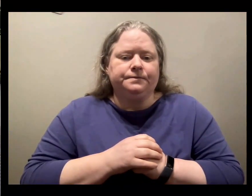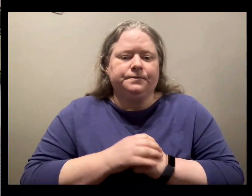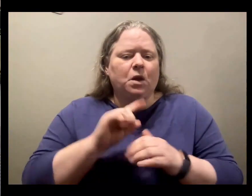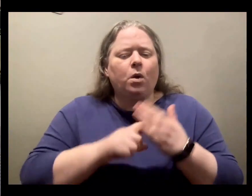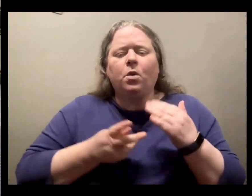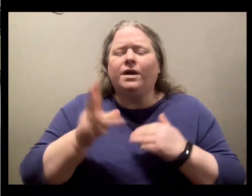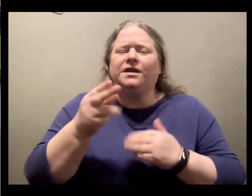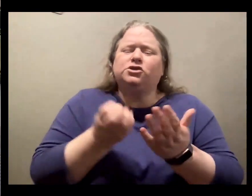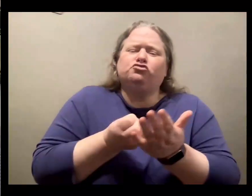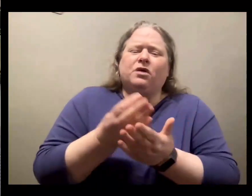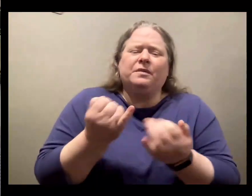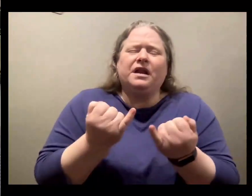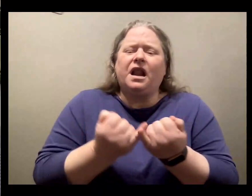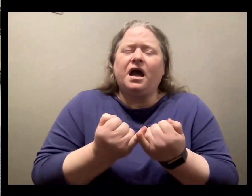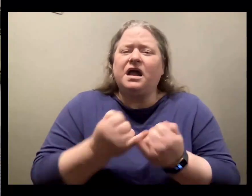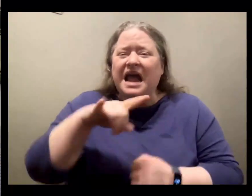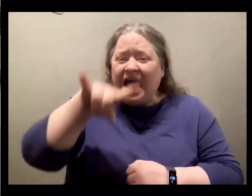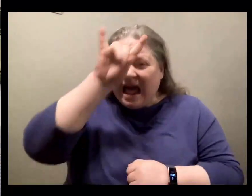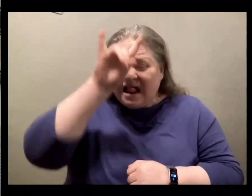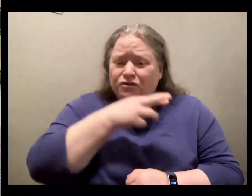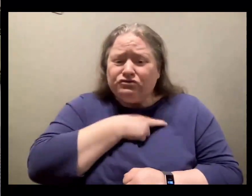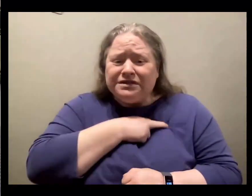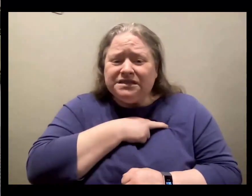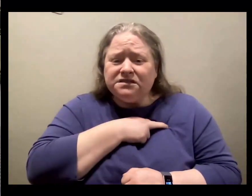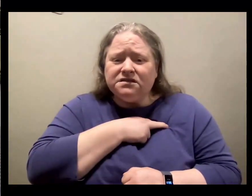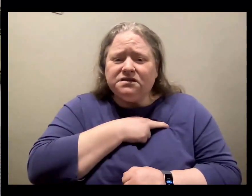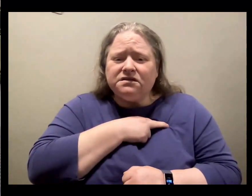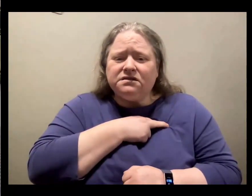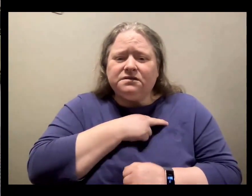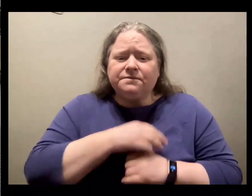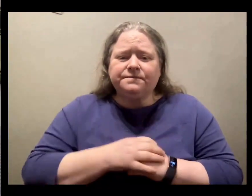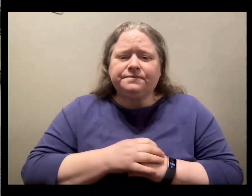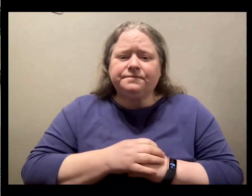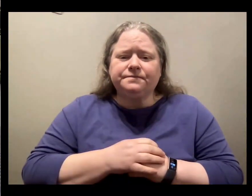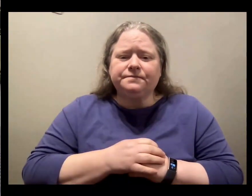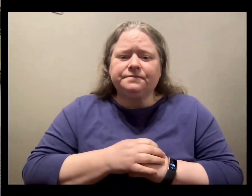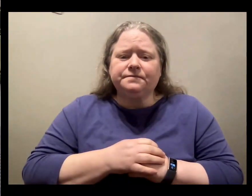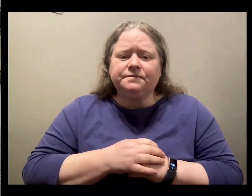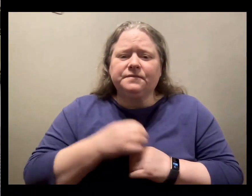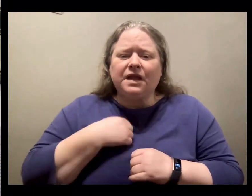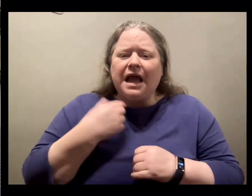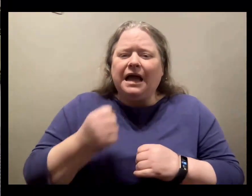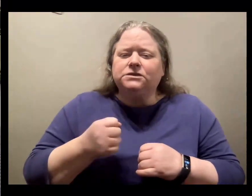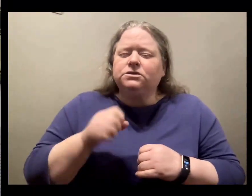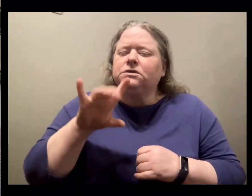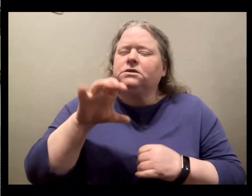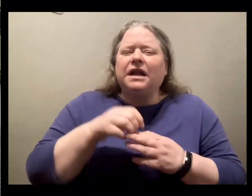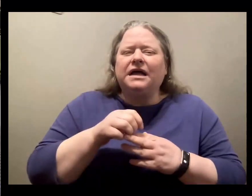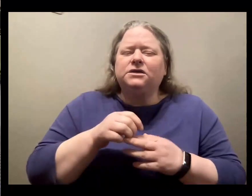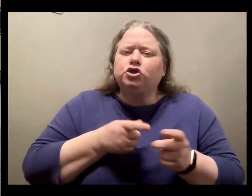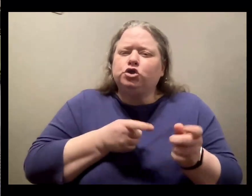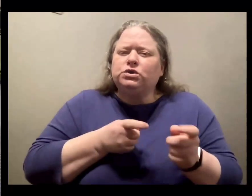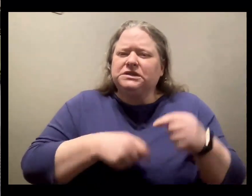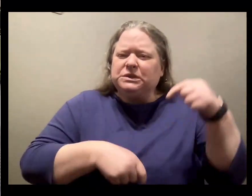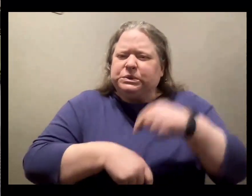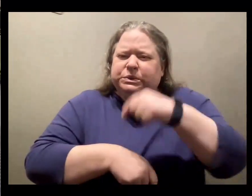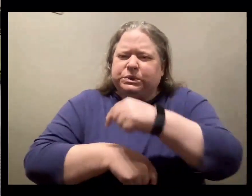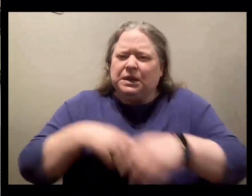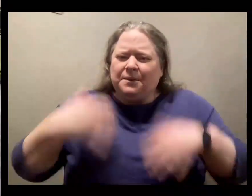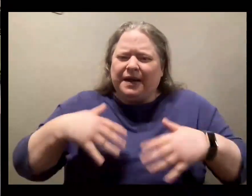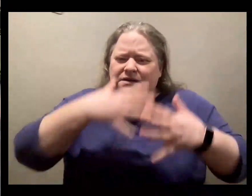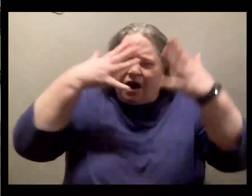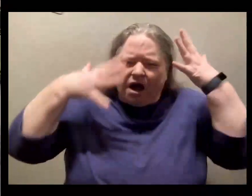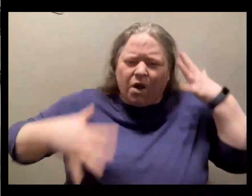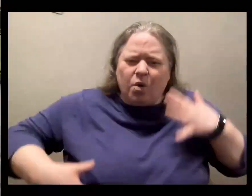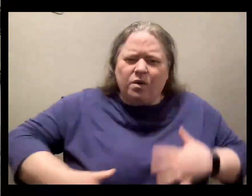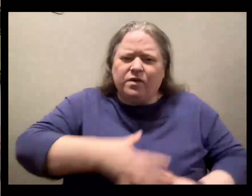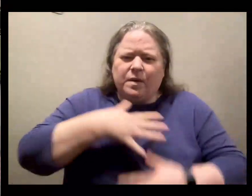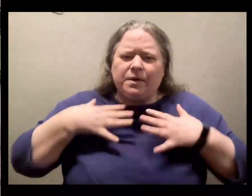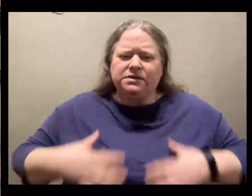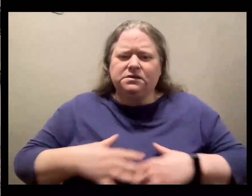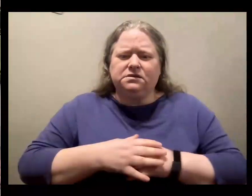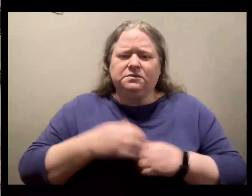The only way I can describe it is like... hell, really. I had shooting pains all over my body.